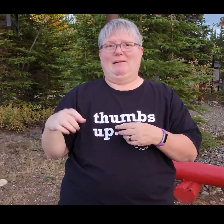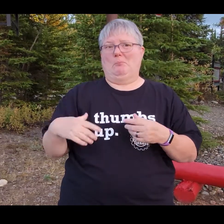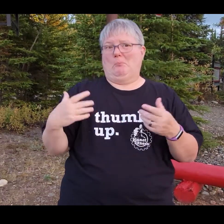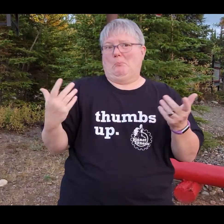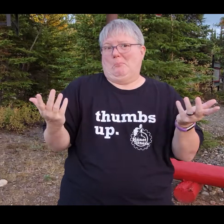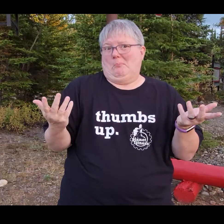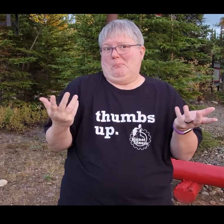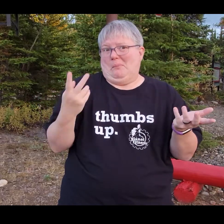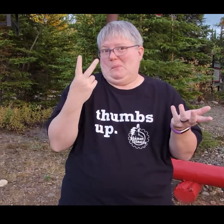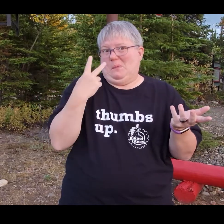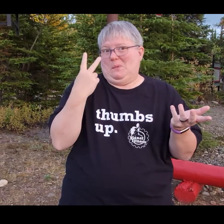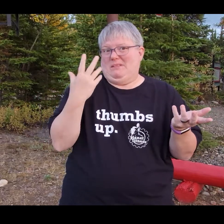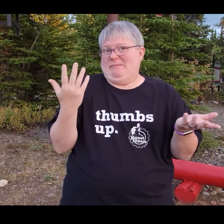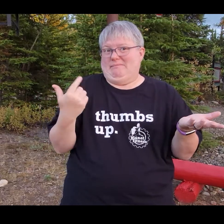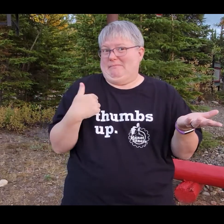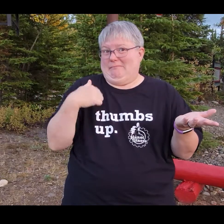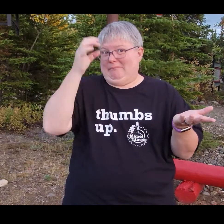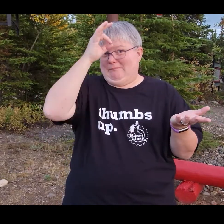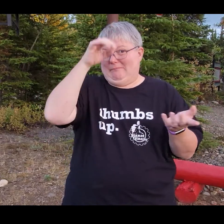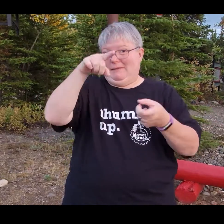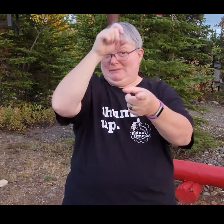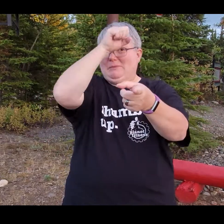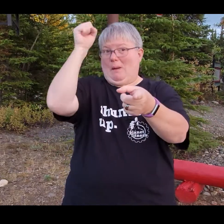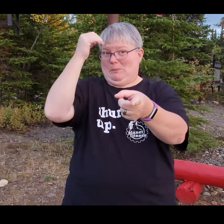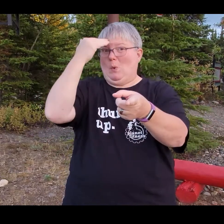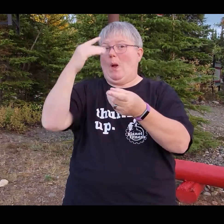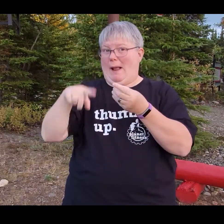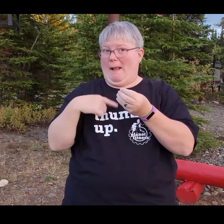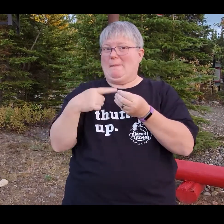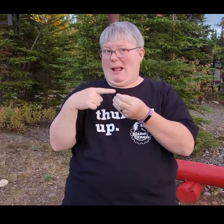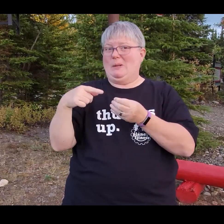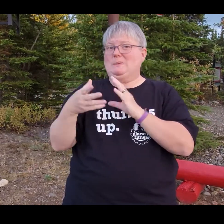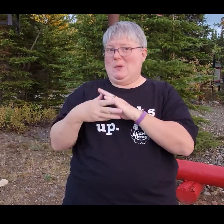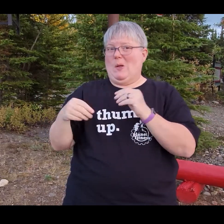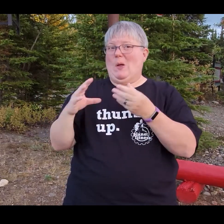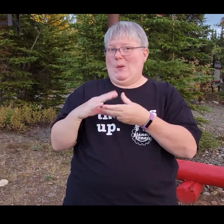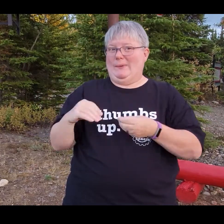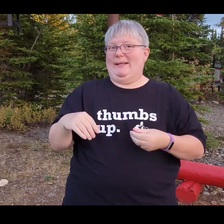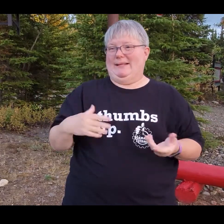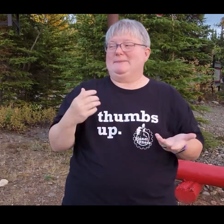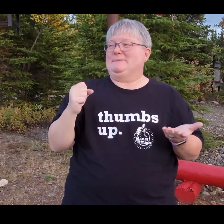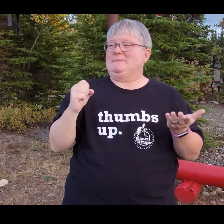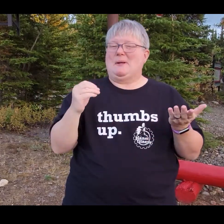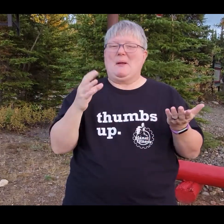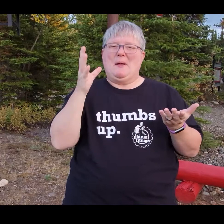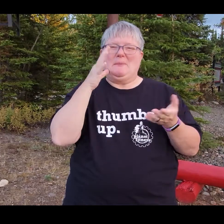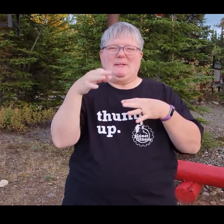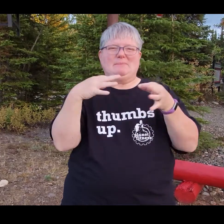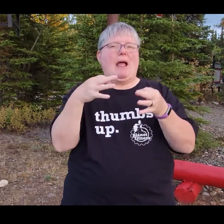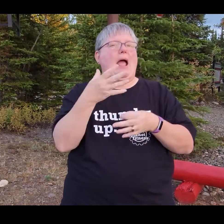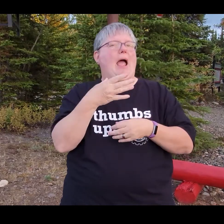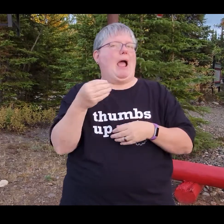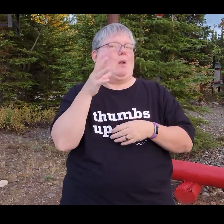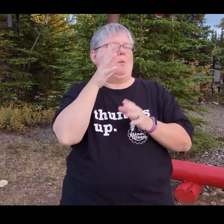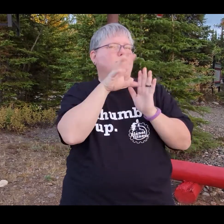I don't know. We'll see. I have no idea, Summer did know about the story. So I will try to explain that,